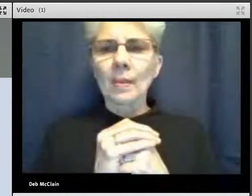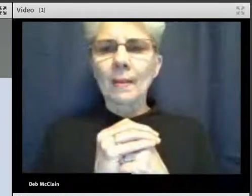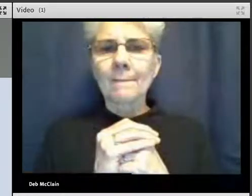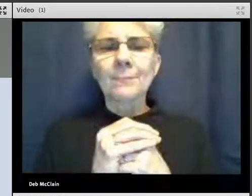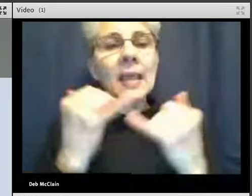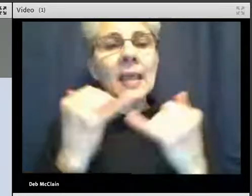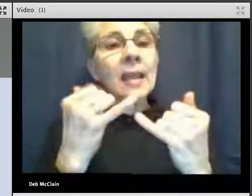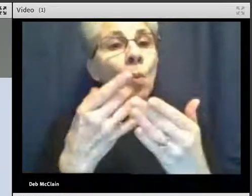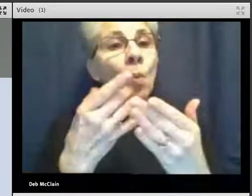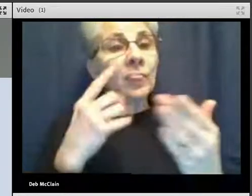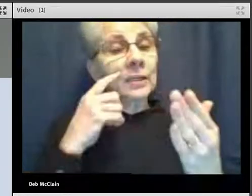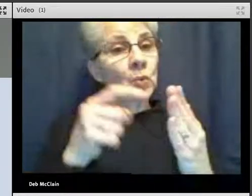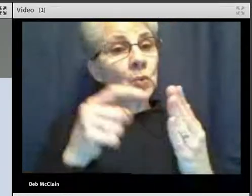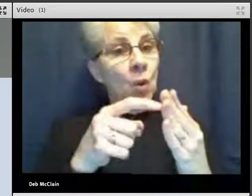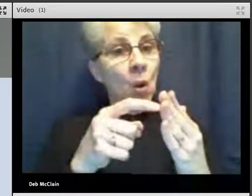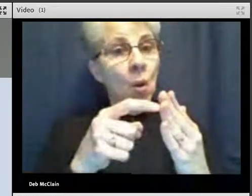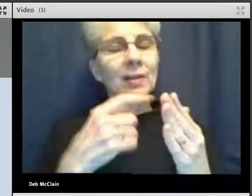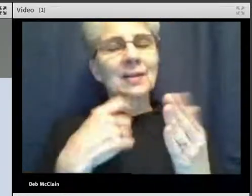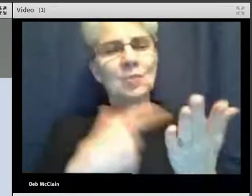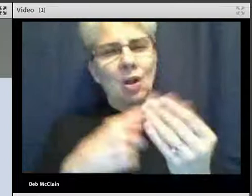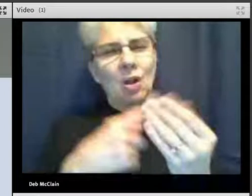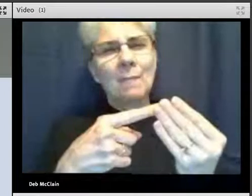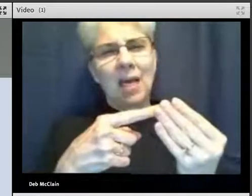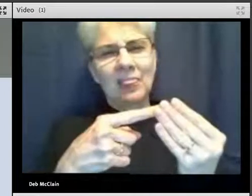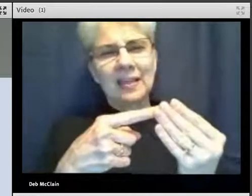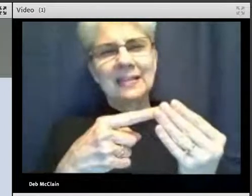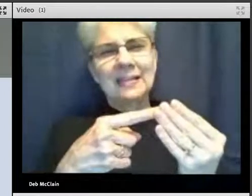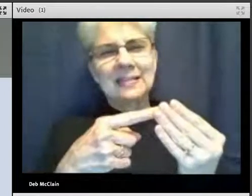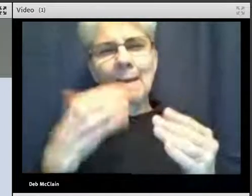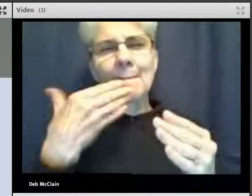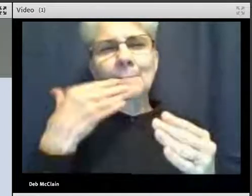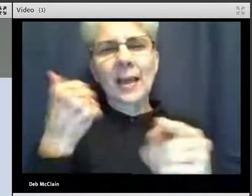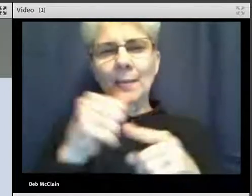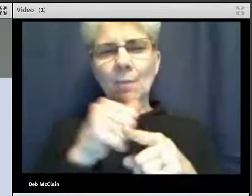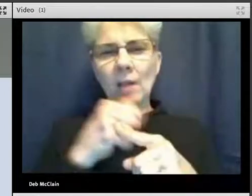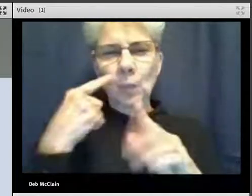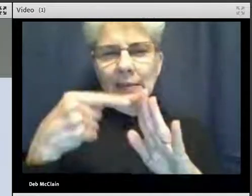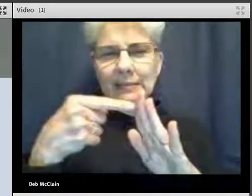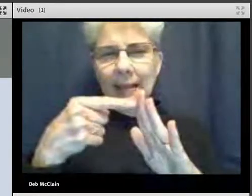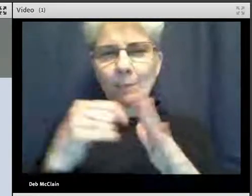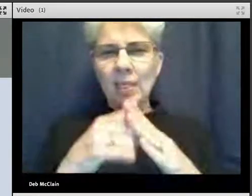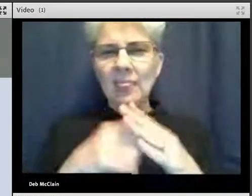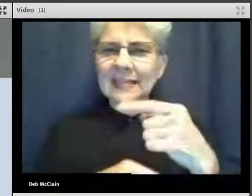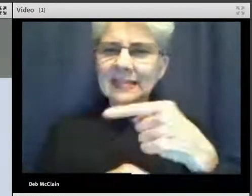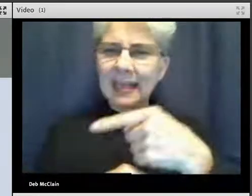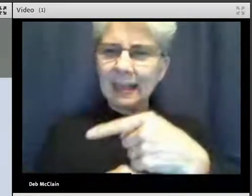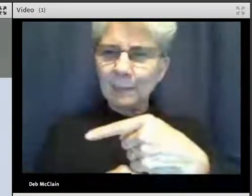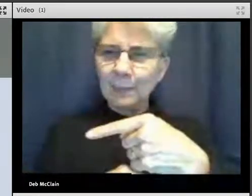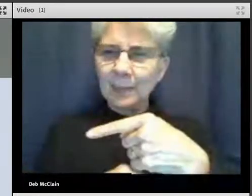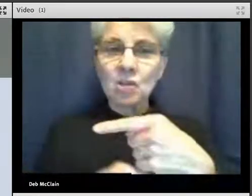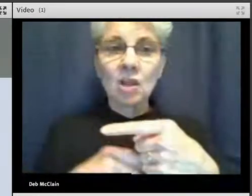Now one thing to note, and we'll talk about this in best practices, too, for example, in this image, this slide that we're looking at,